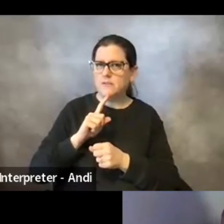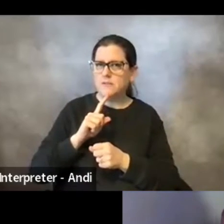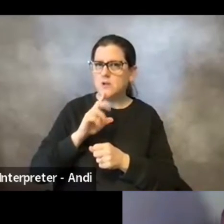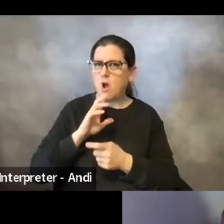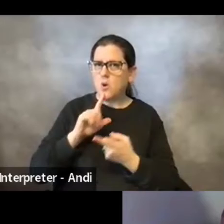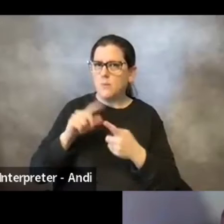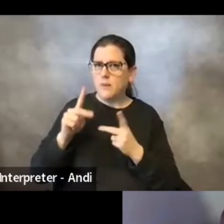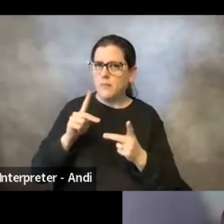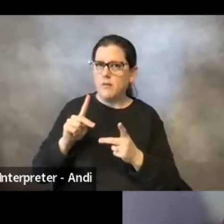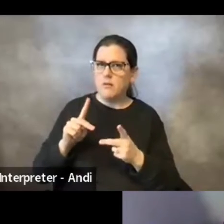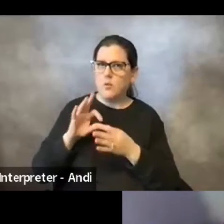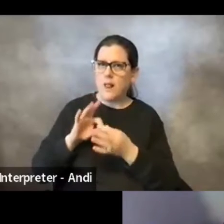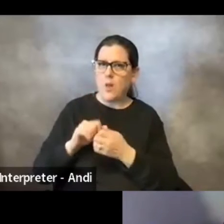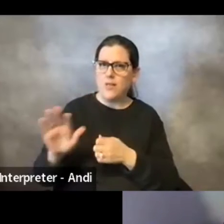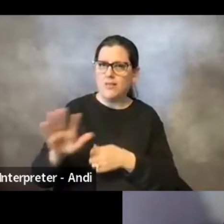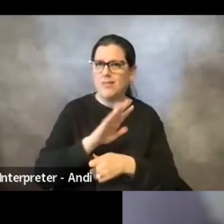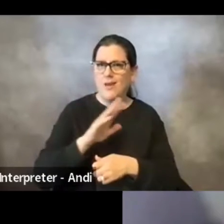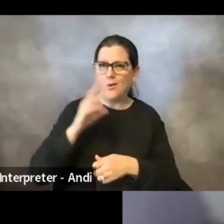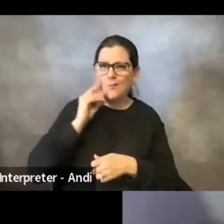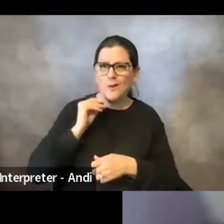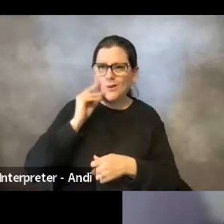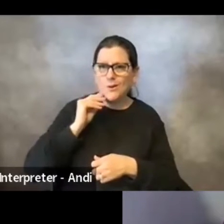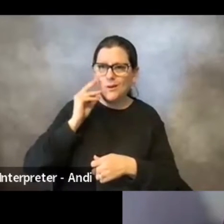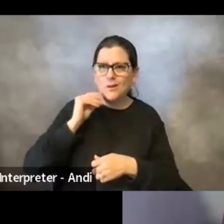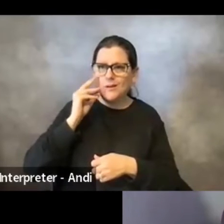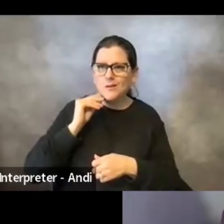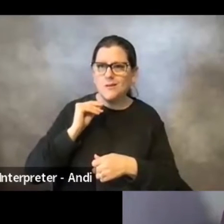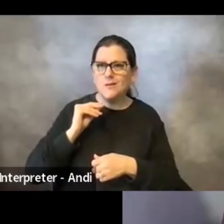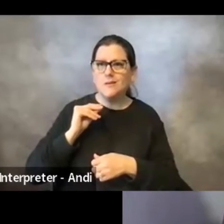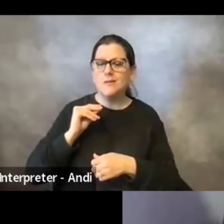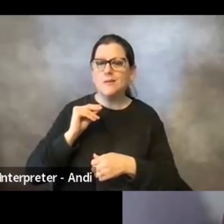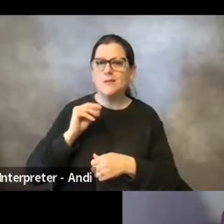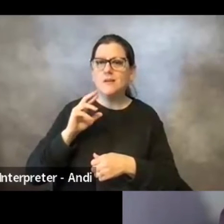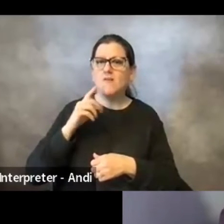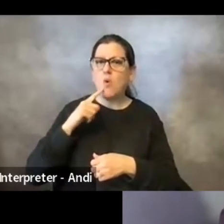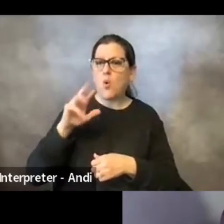experiences and with readmission and the supports that they